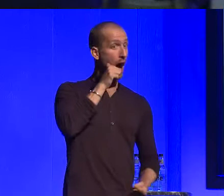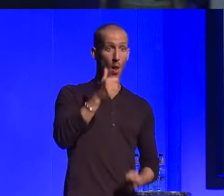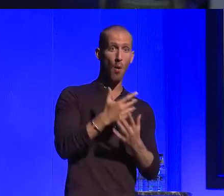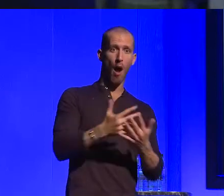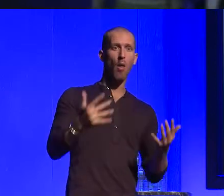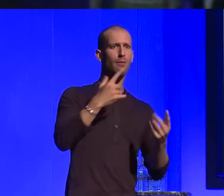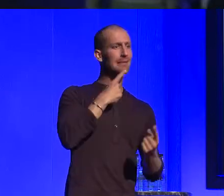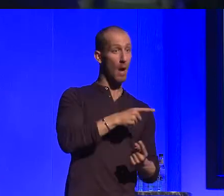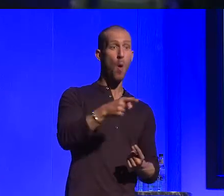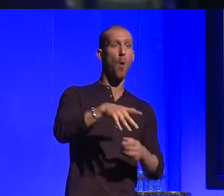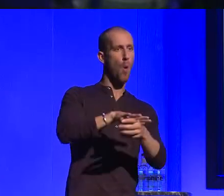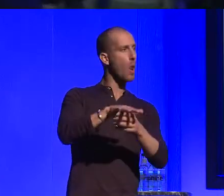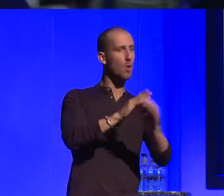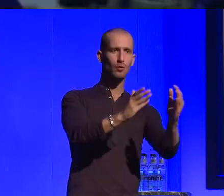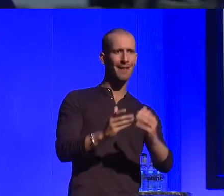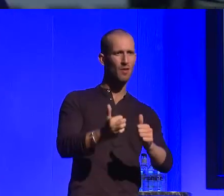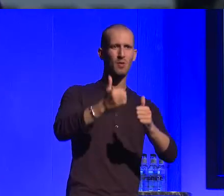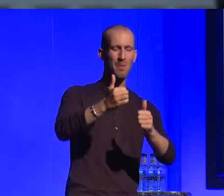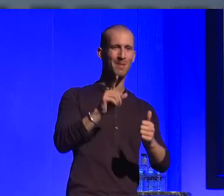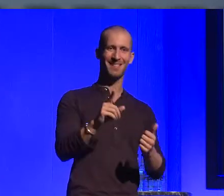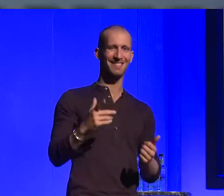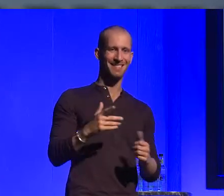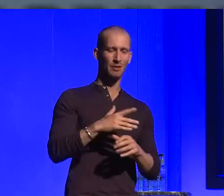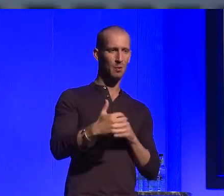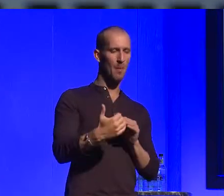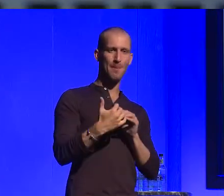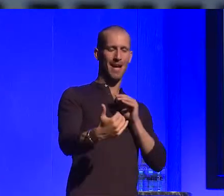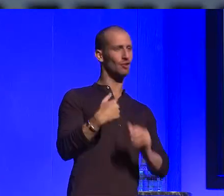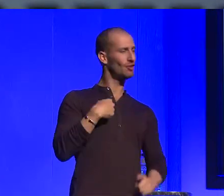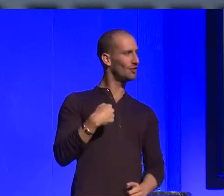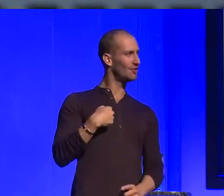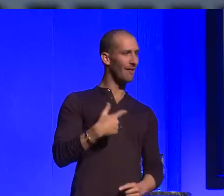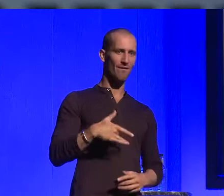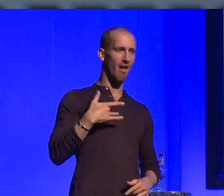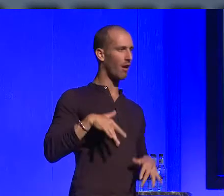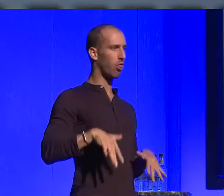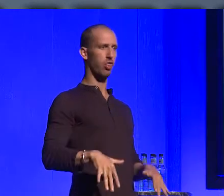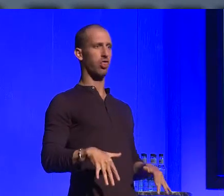a lack of communication, isolation, the technology not delivering, people having to fill in endless